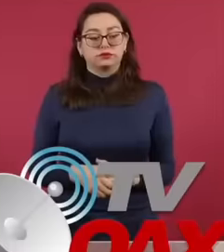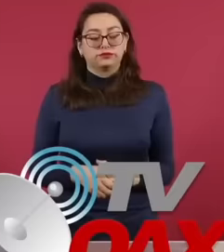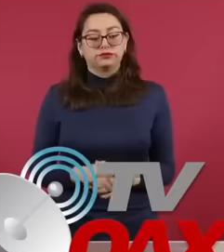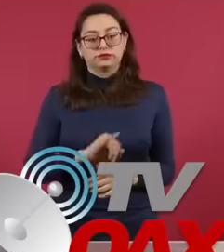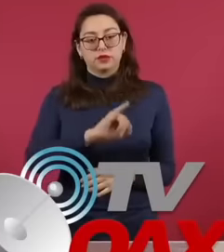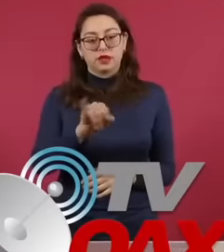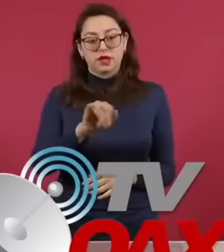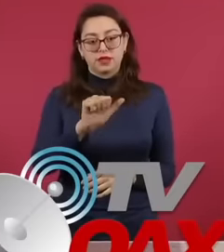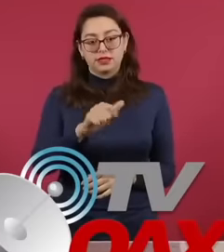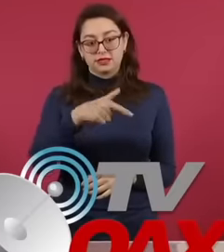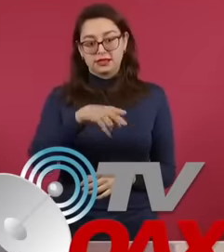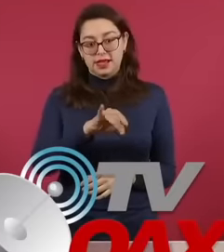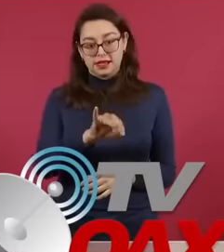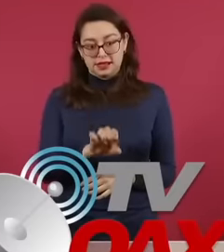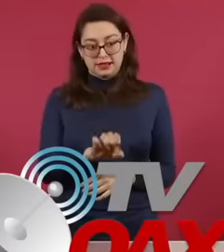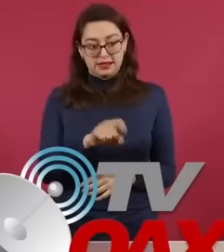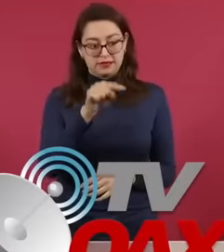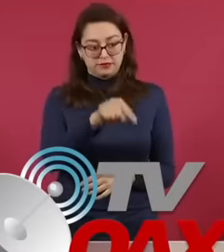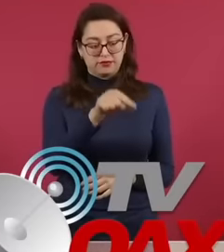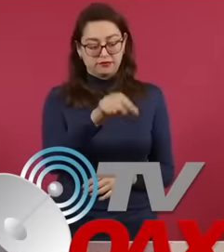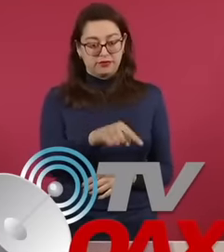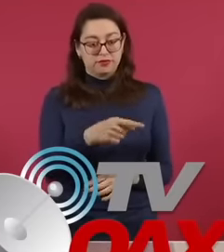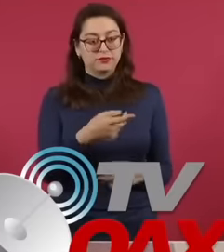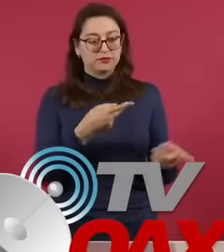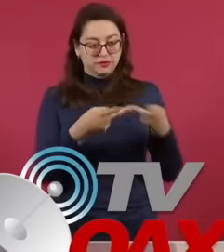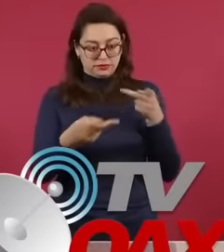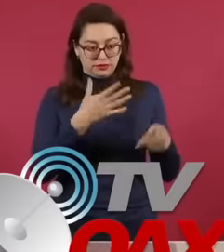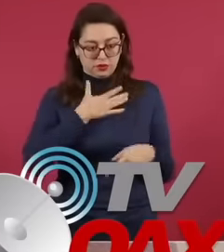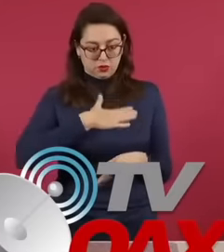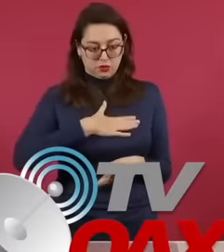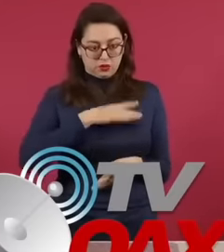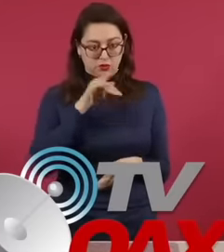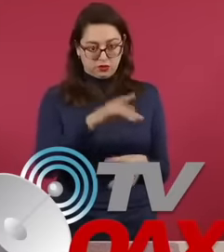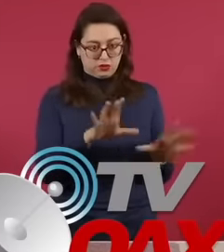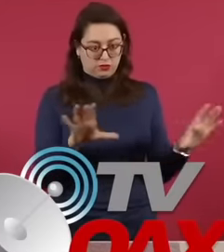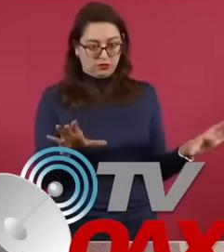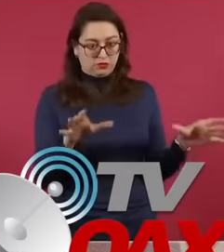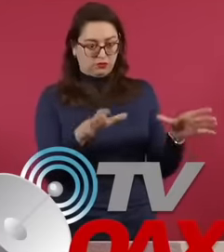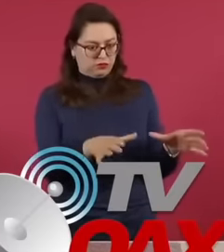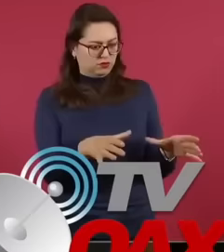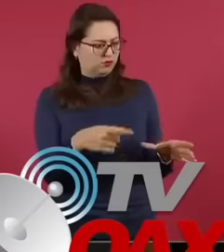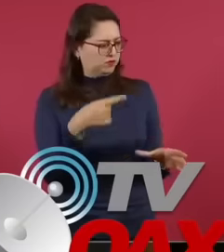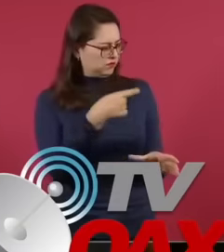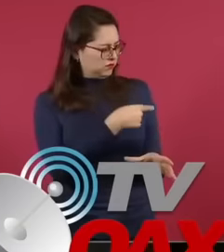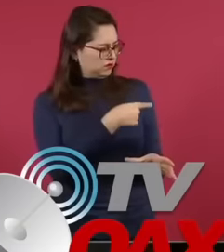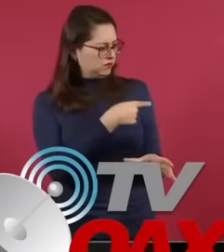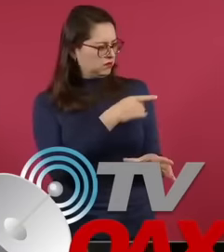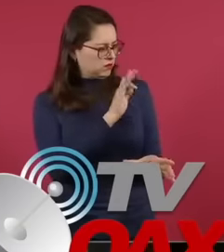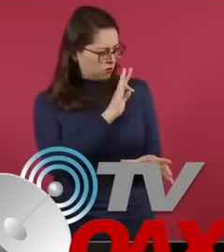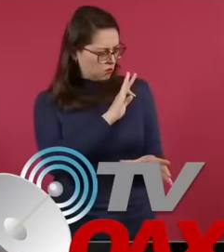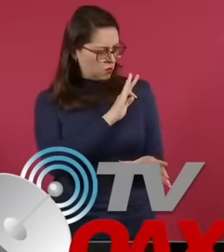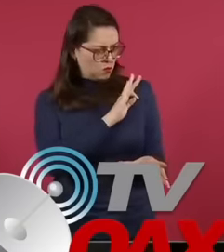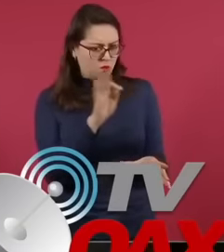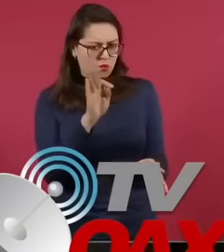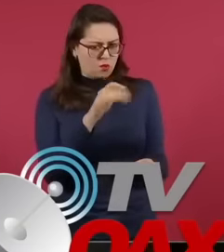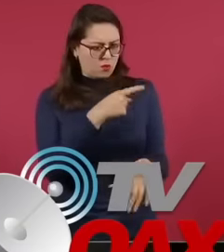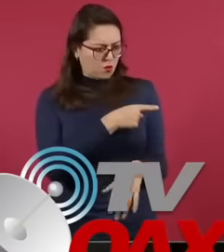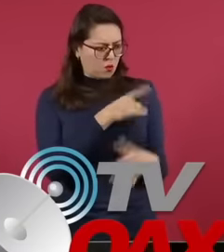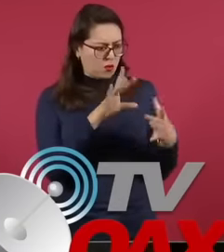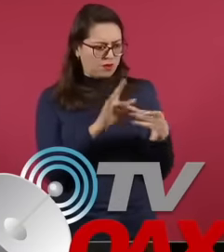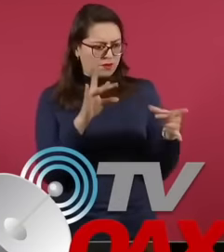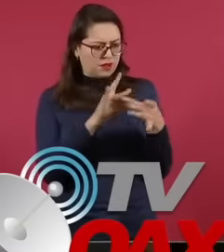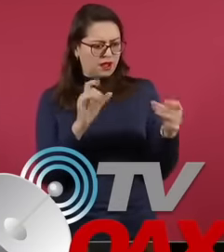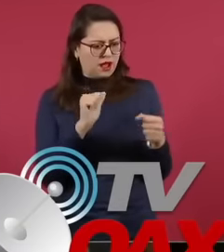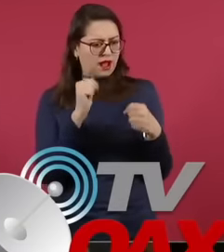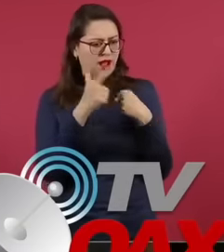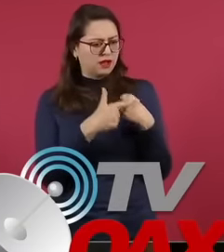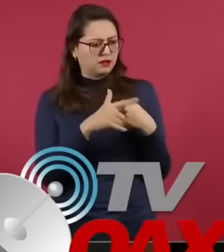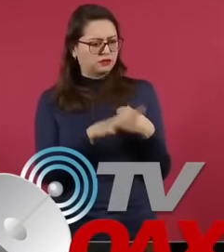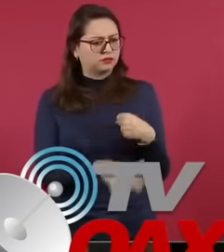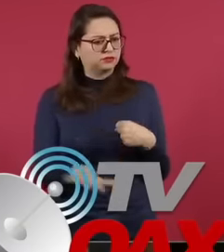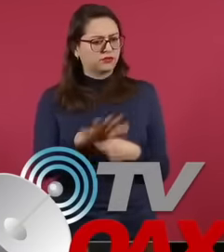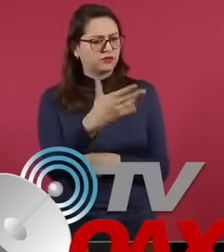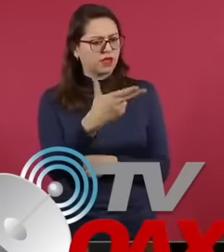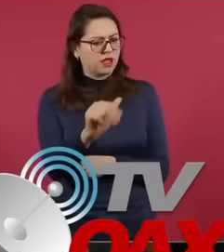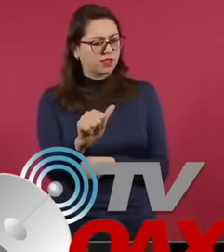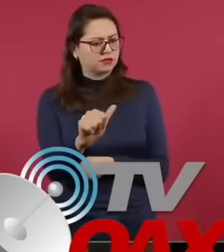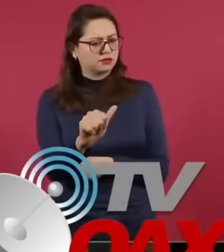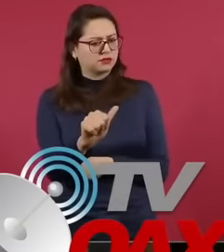, here it is, maybe you can tell us how many hectares are going to be